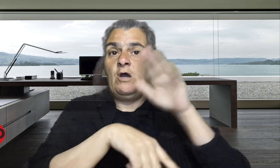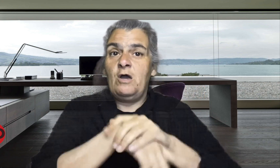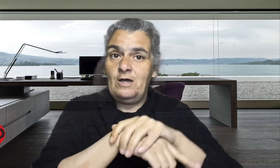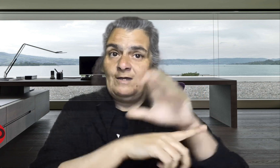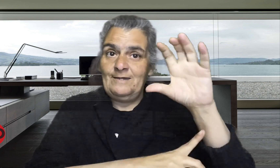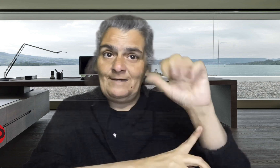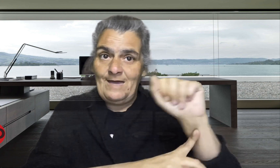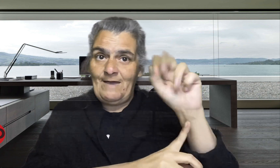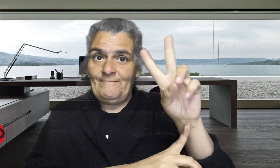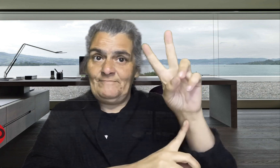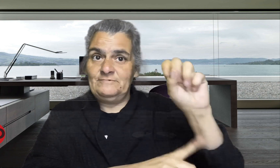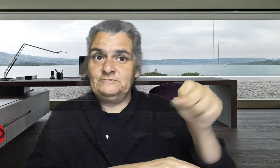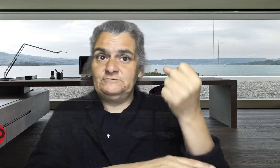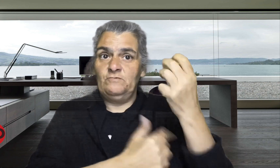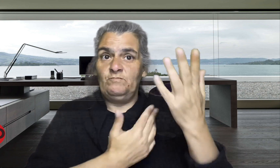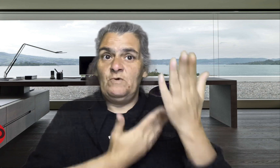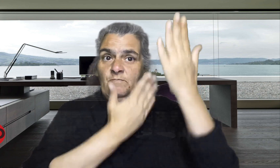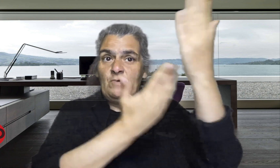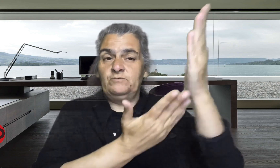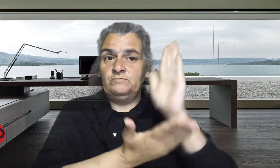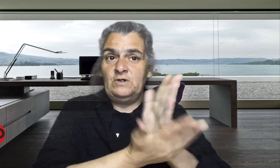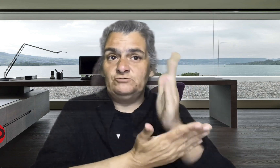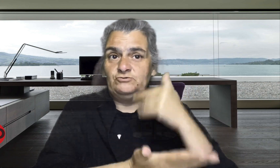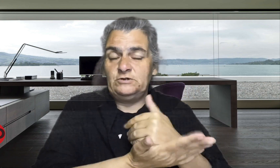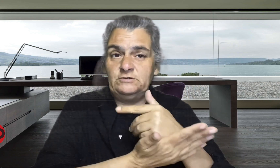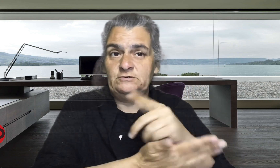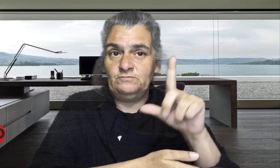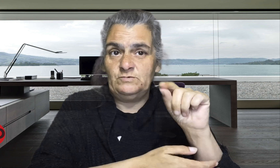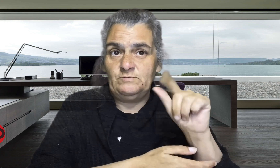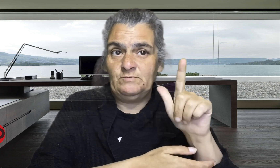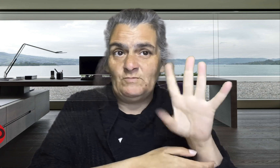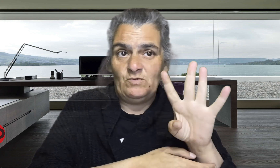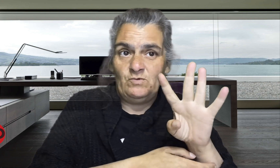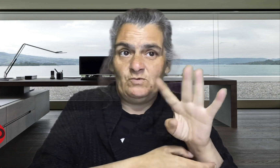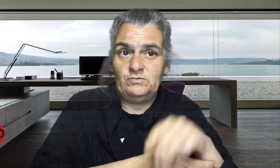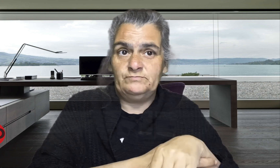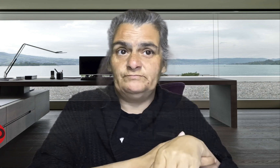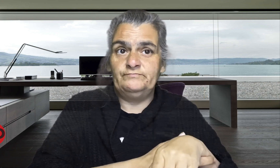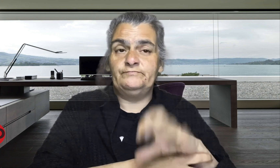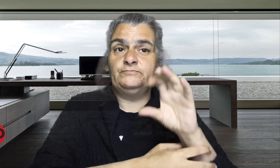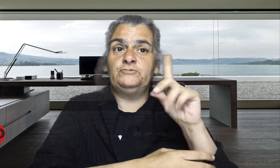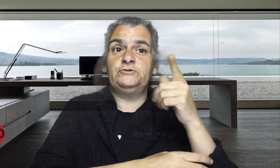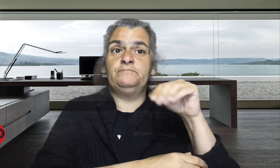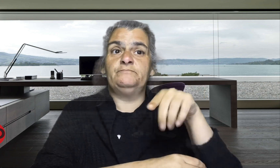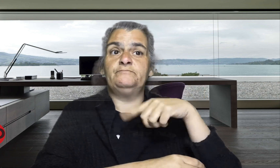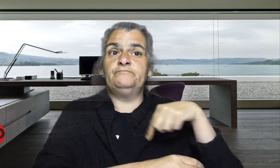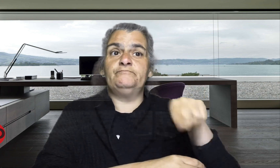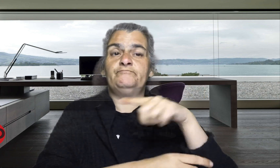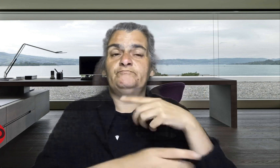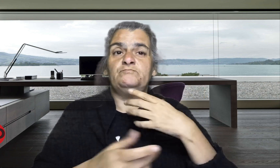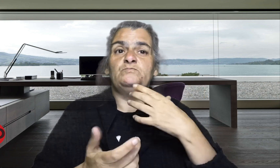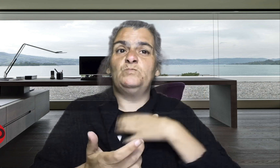proposed 2024 budget. CDGM wishes to offer comments on the proposed